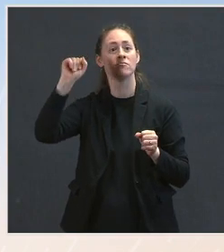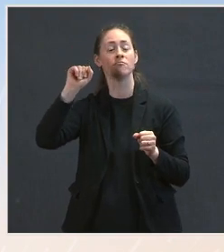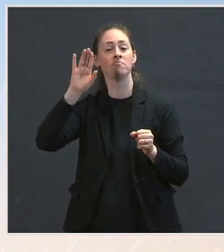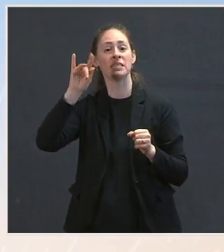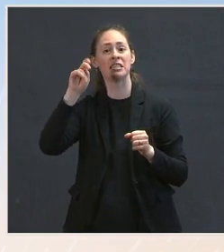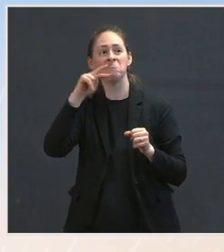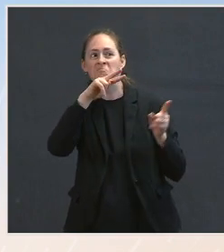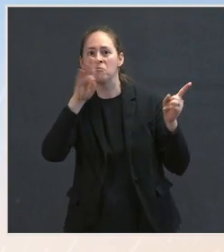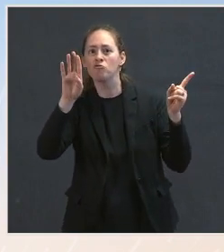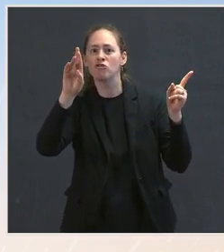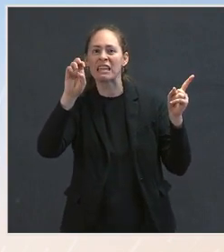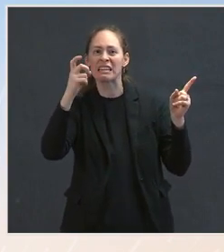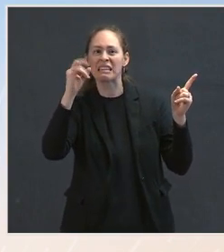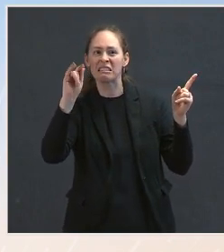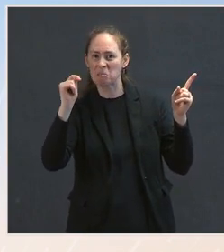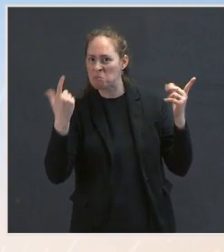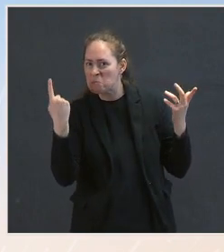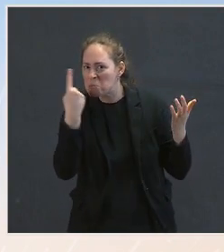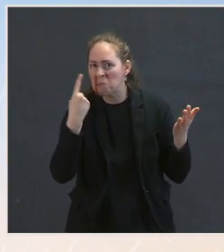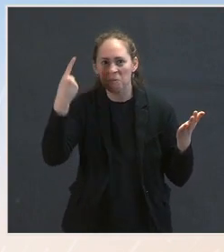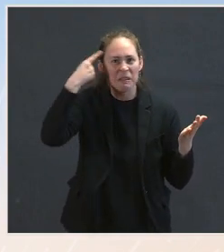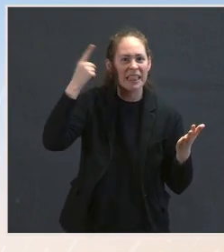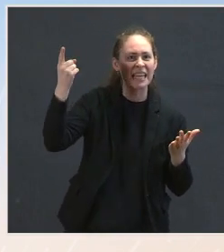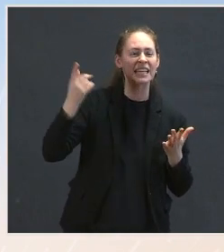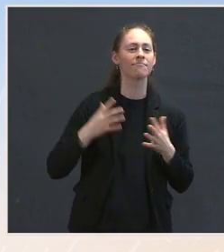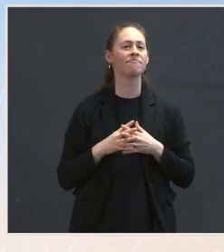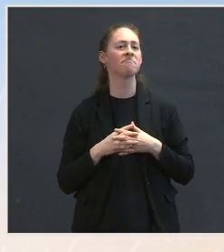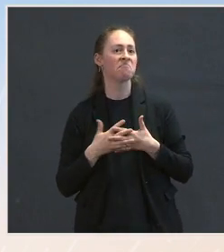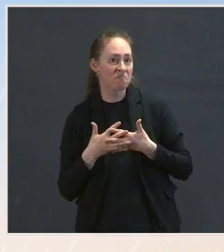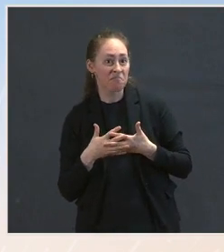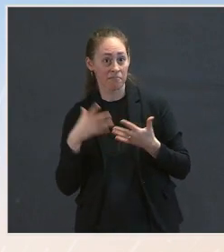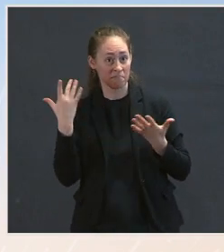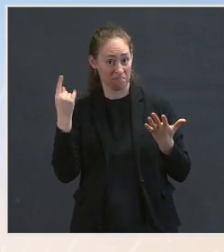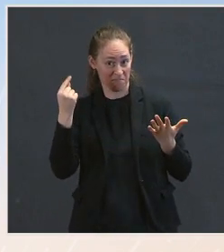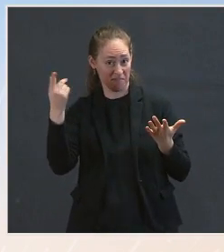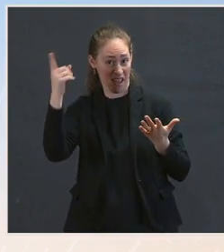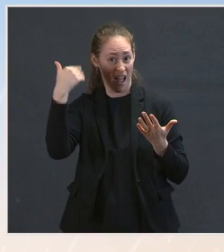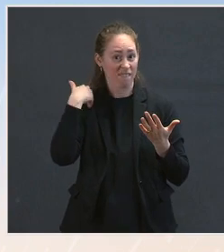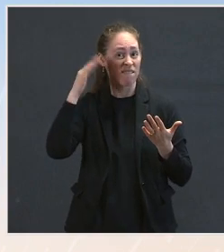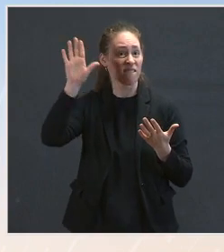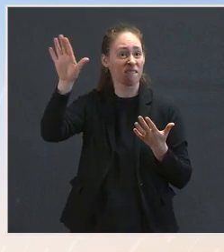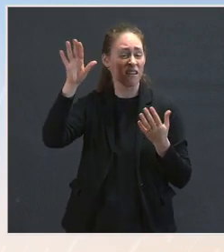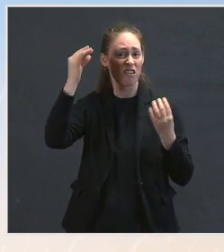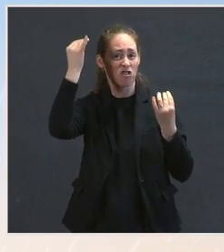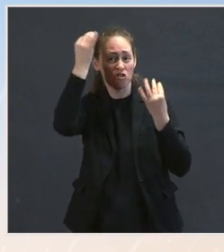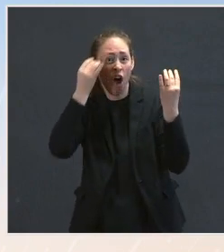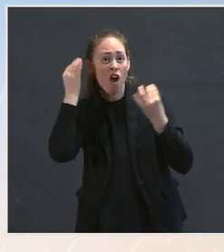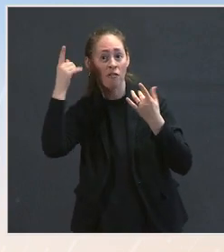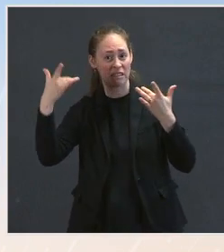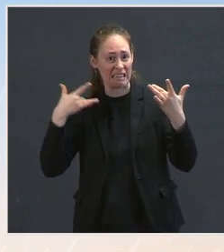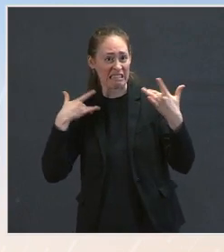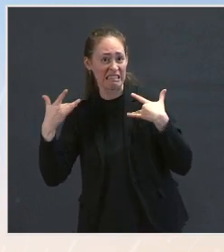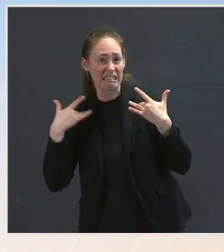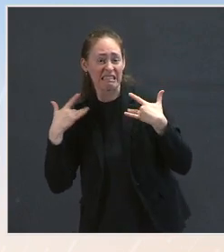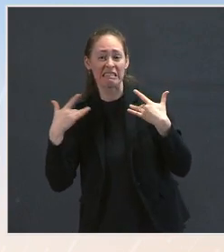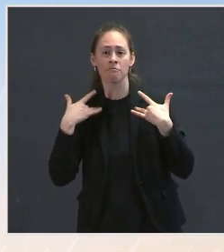And does he share the position that President Obama expressed in 2016, when he said Brexit would put the UK